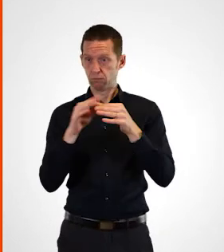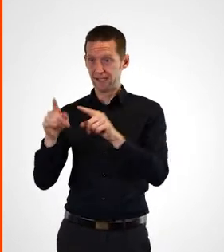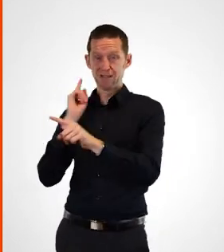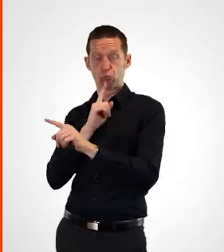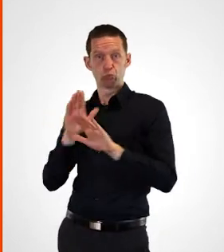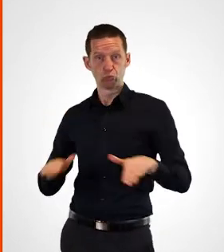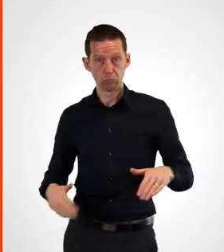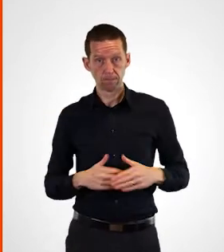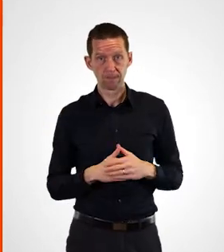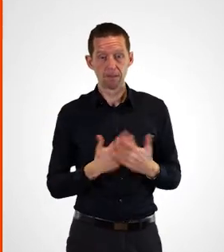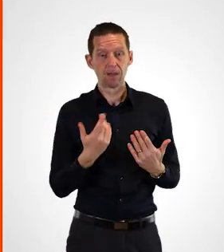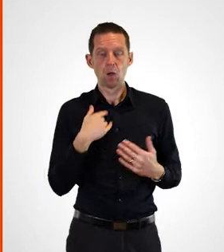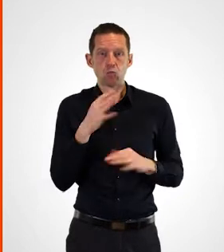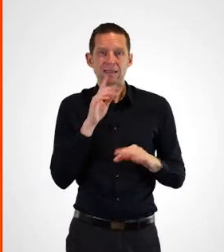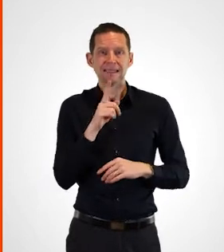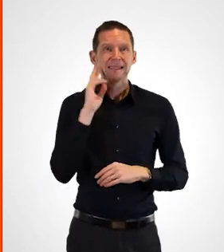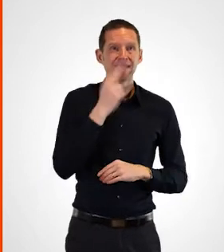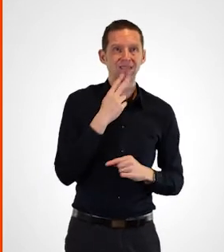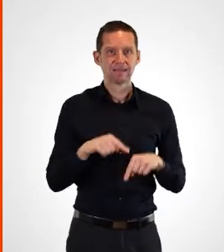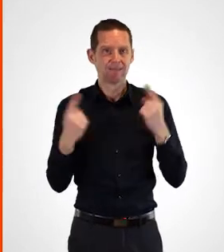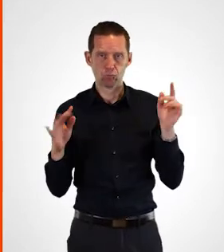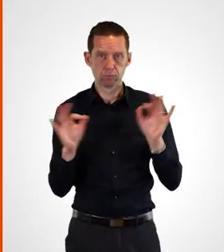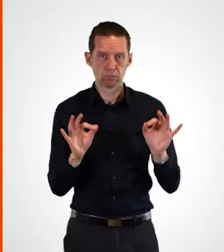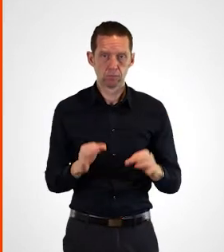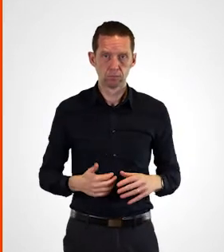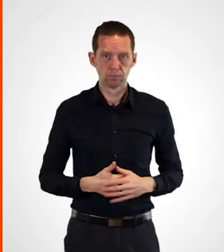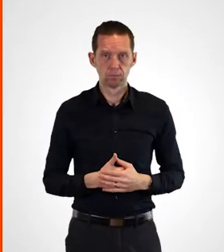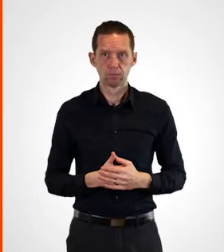of hearing children - in other words, deaf not different - and so our model